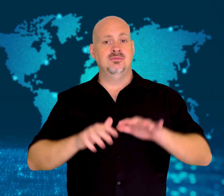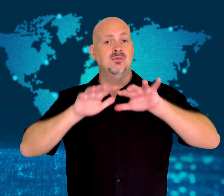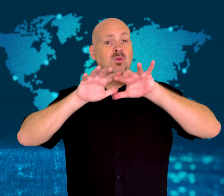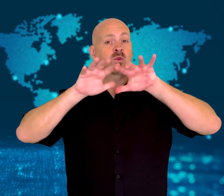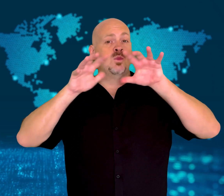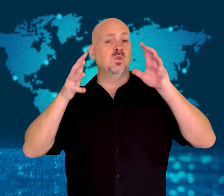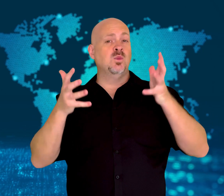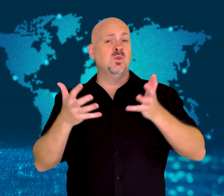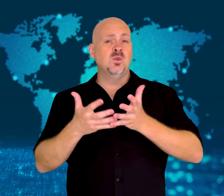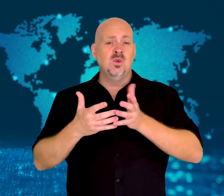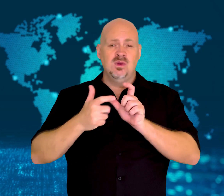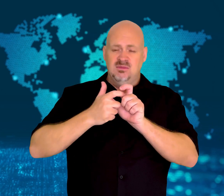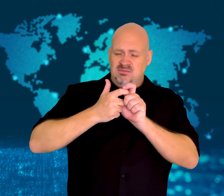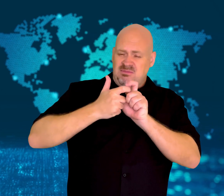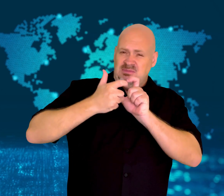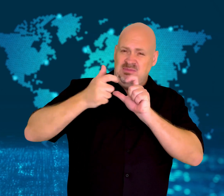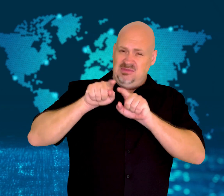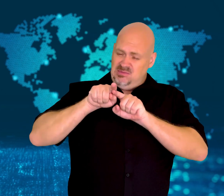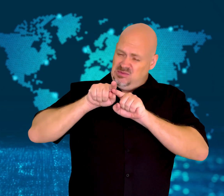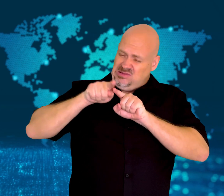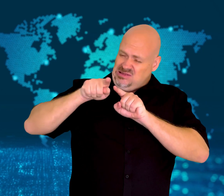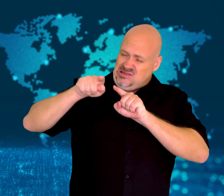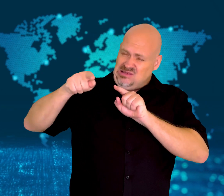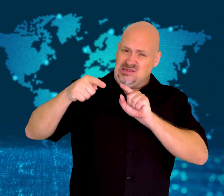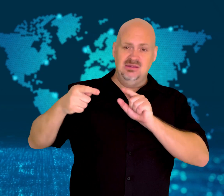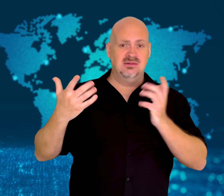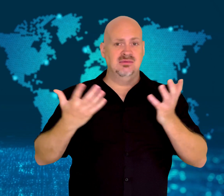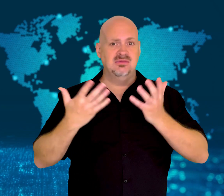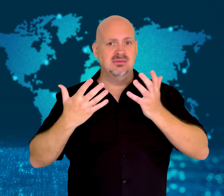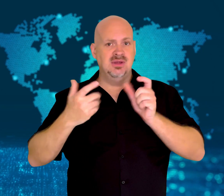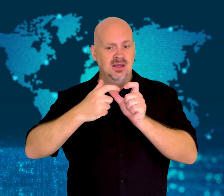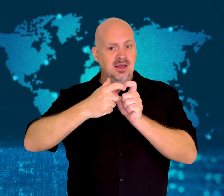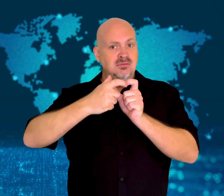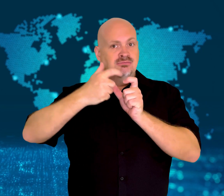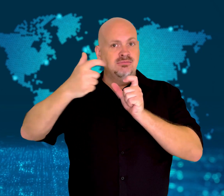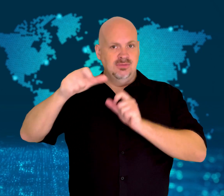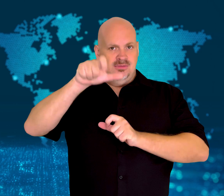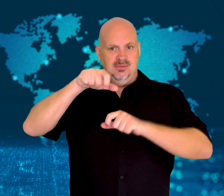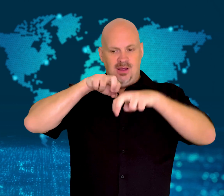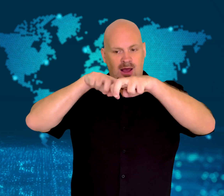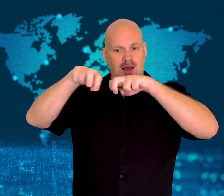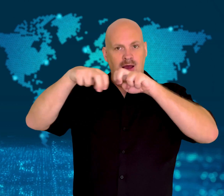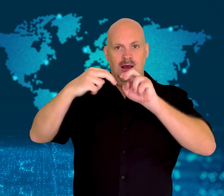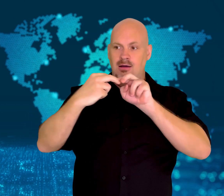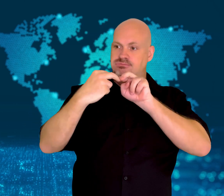[GAVIN]: The world's longest glass-bottomed bridge is now open